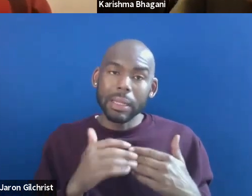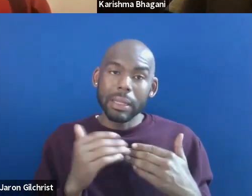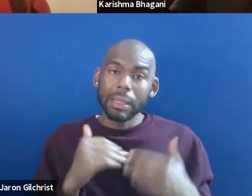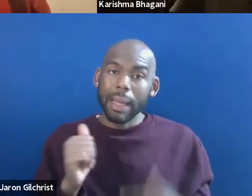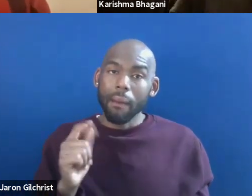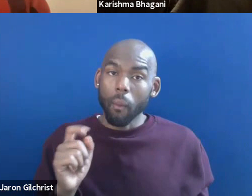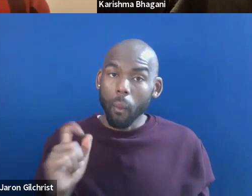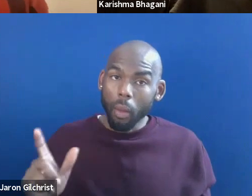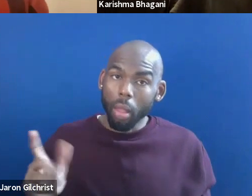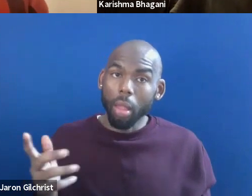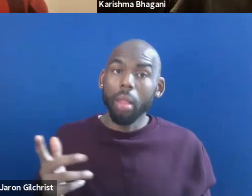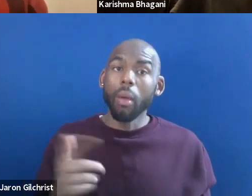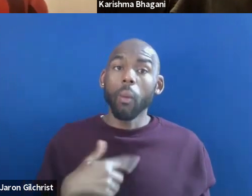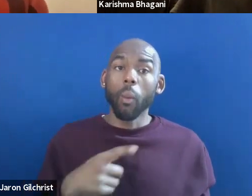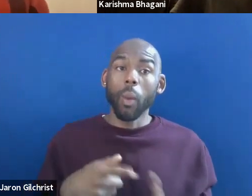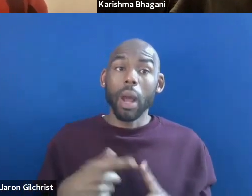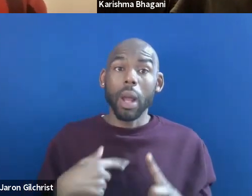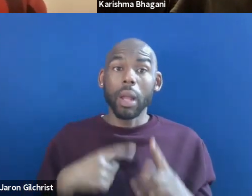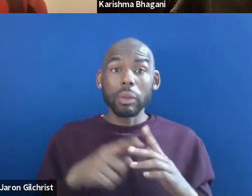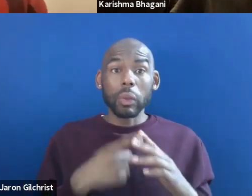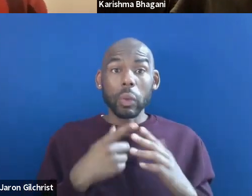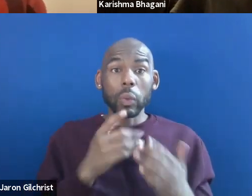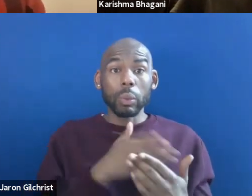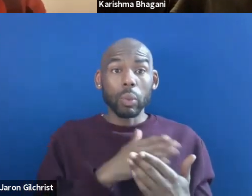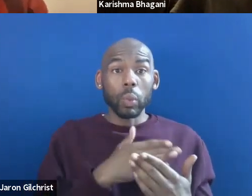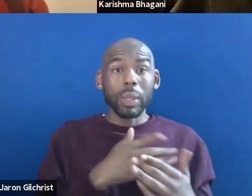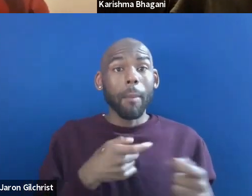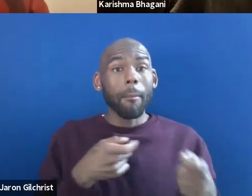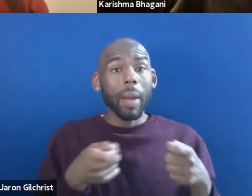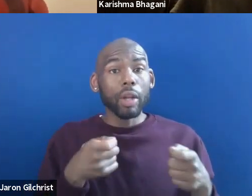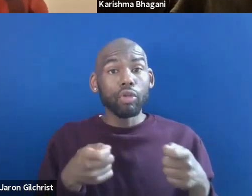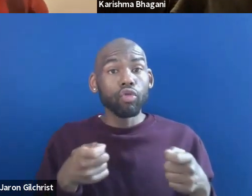When I went into music management, managing an artist